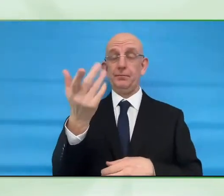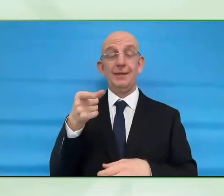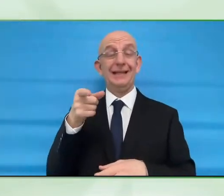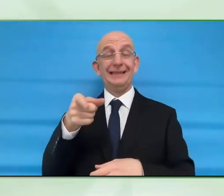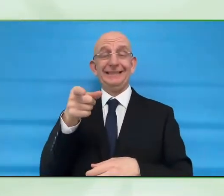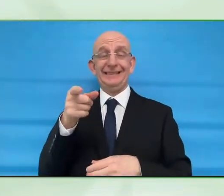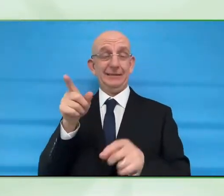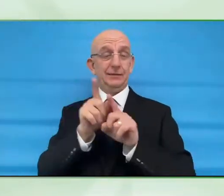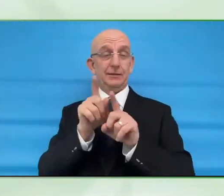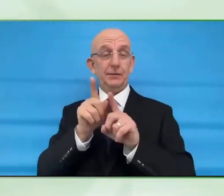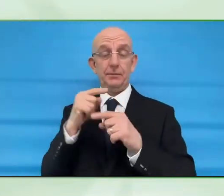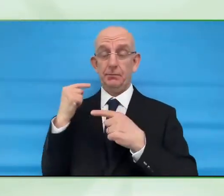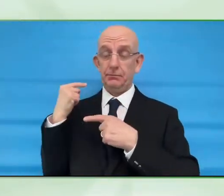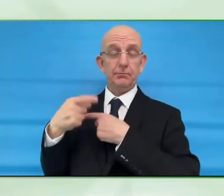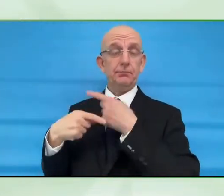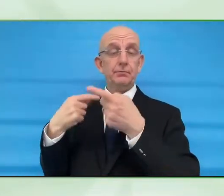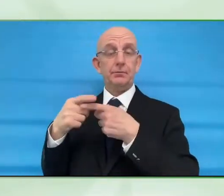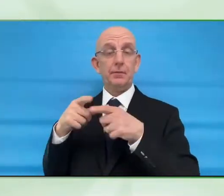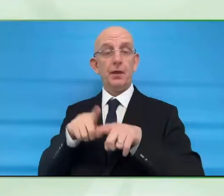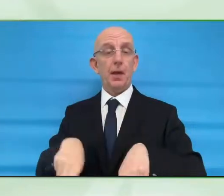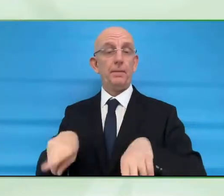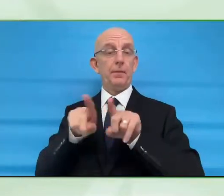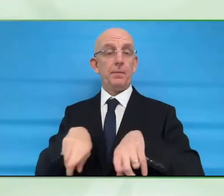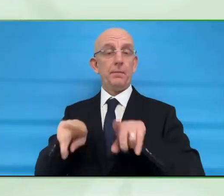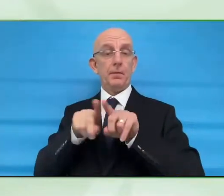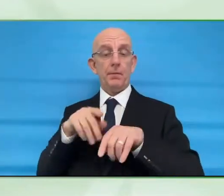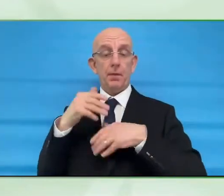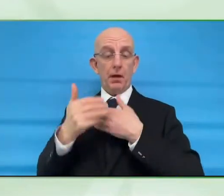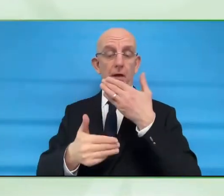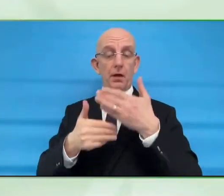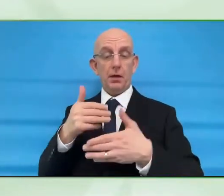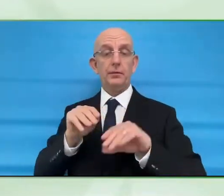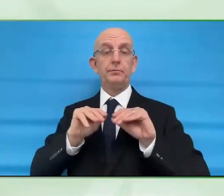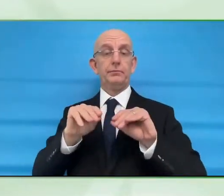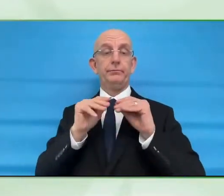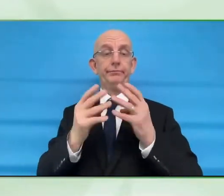Helps you recall it later on.